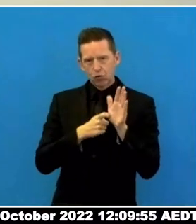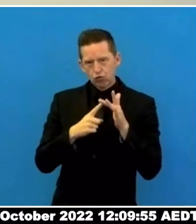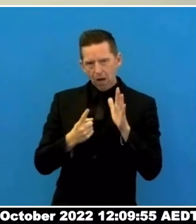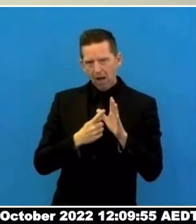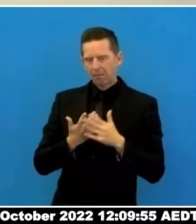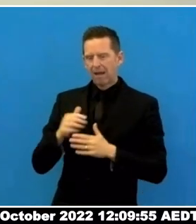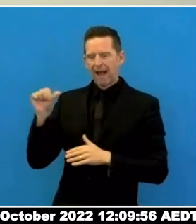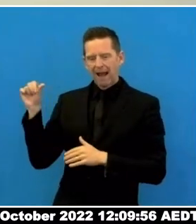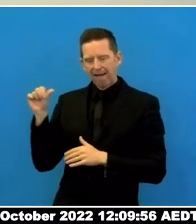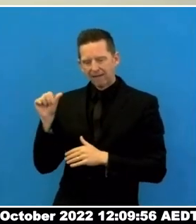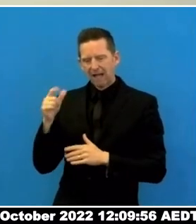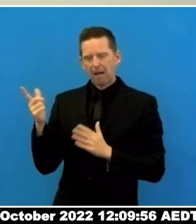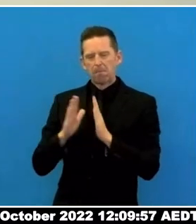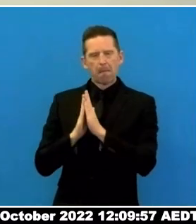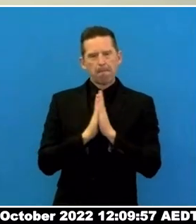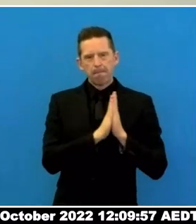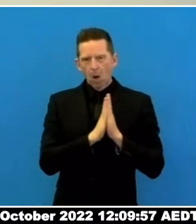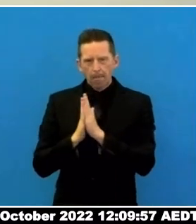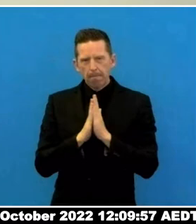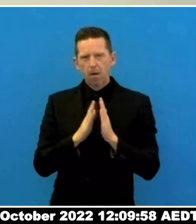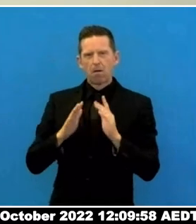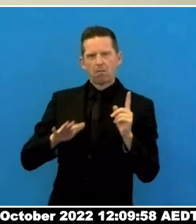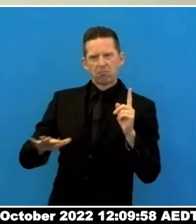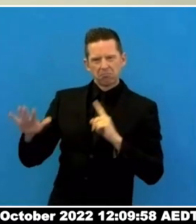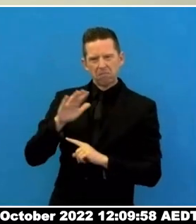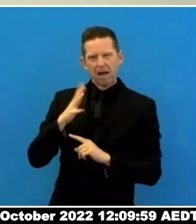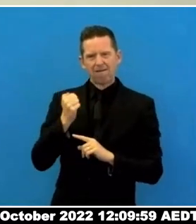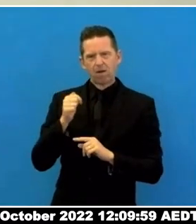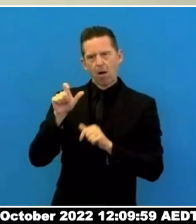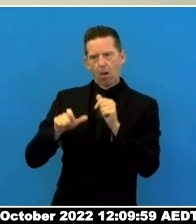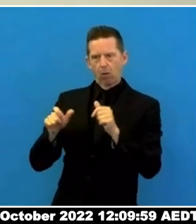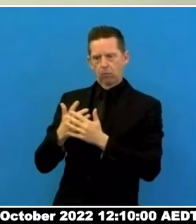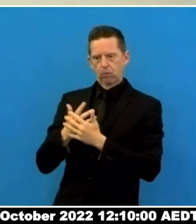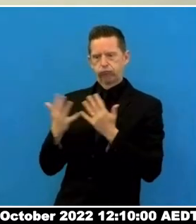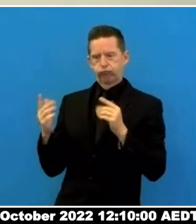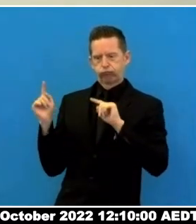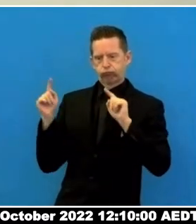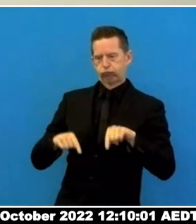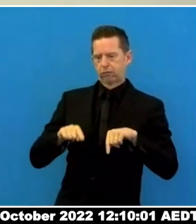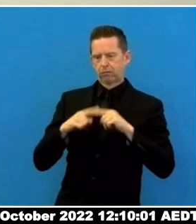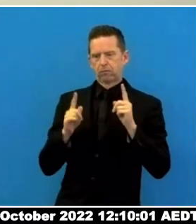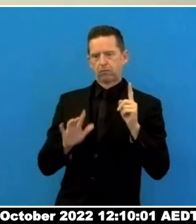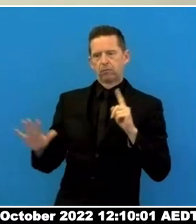And it's very diverse. We see we see clients from well over 40 40 nations across the world.